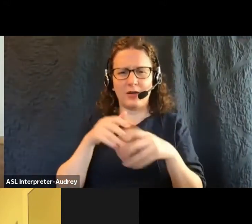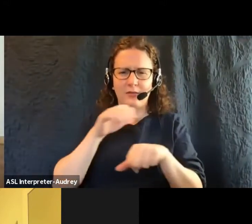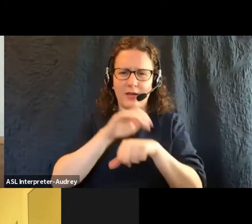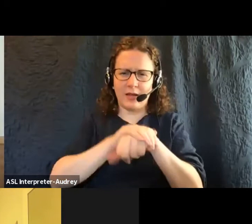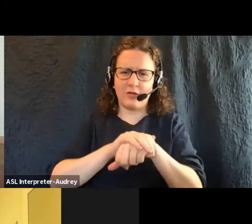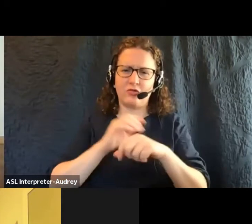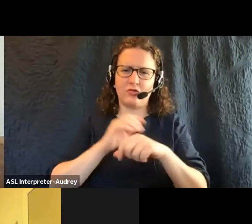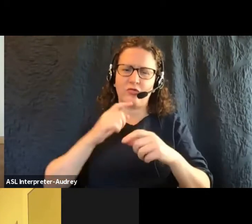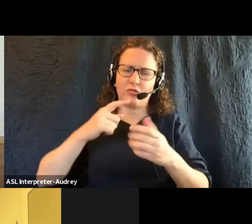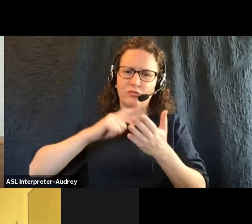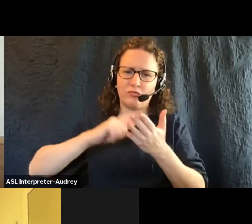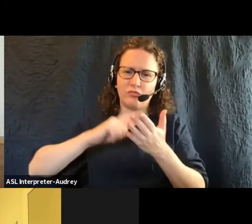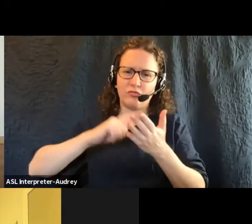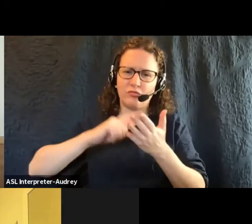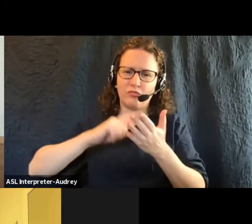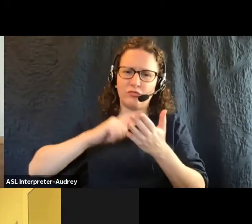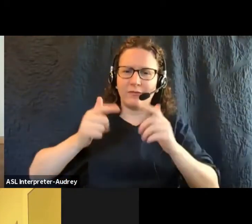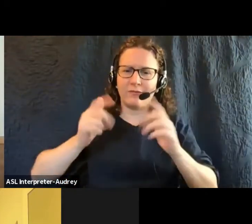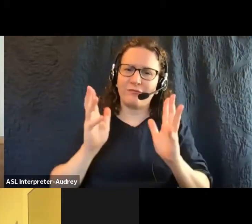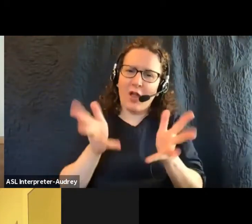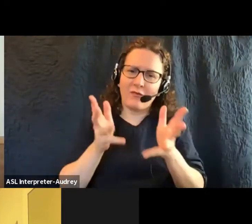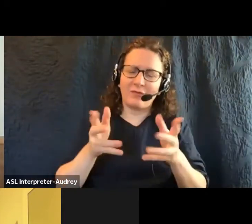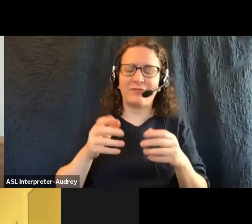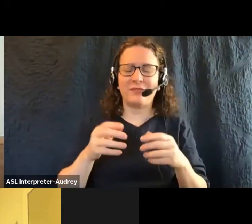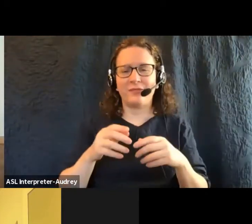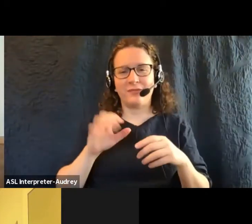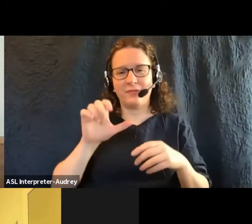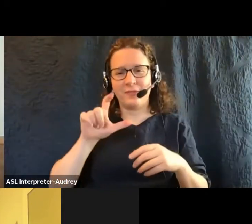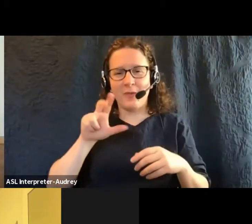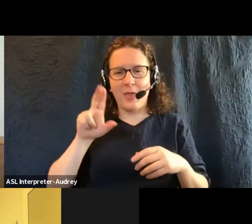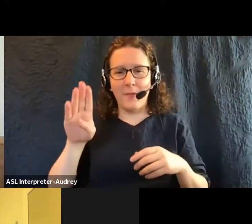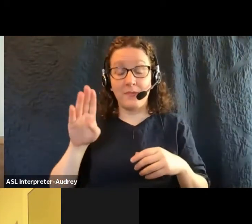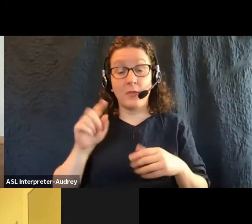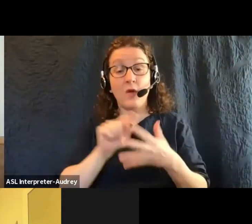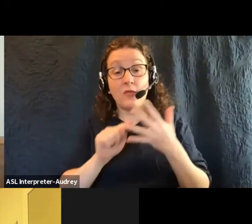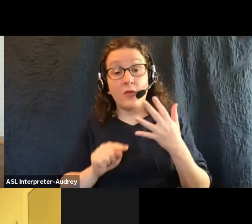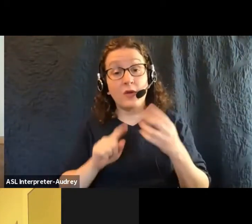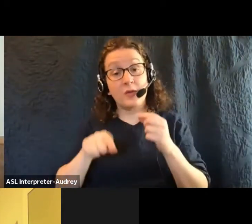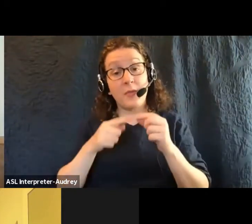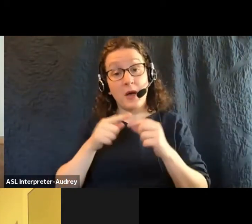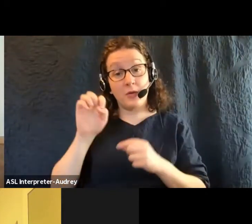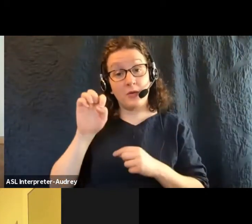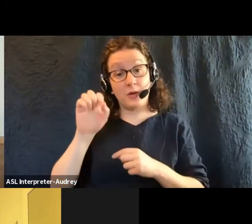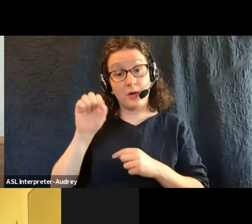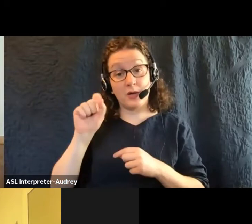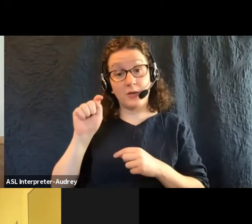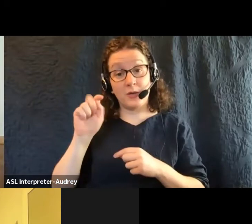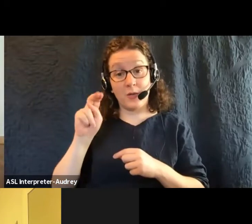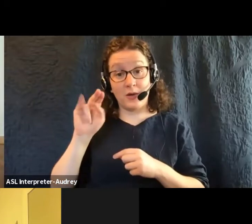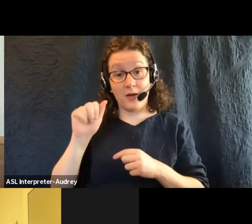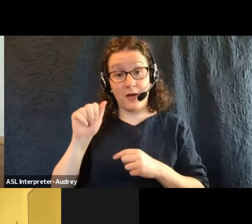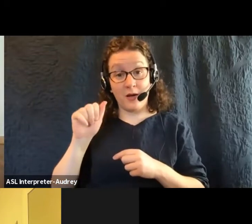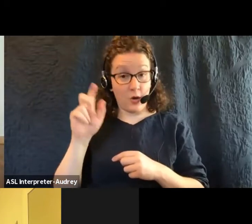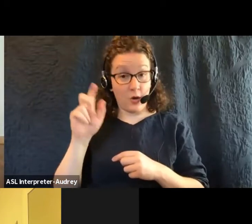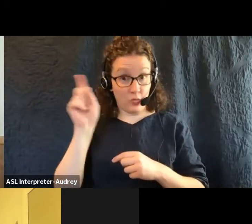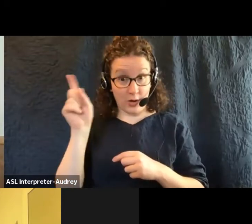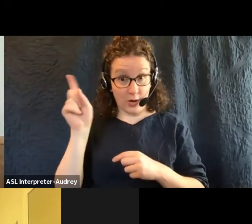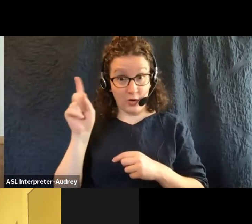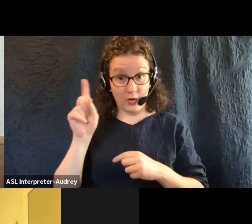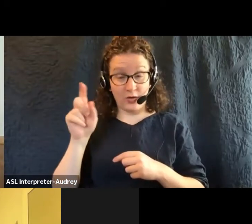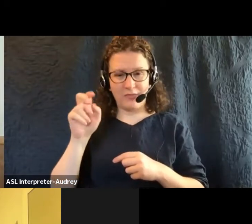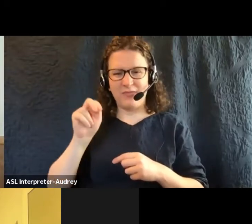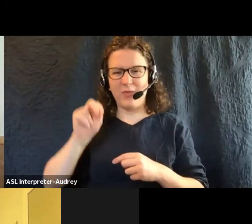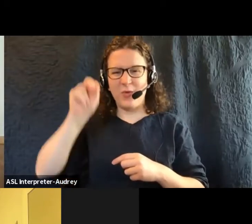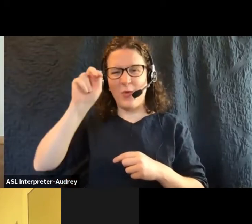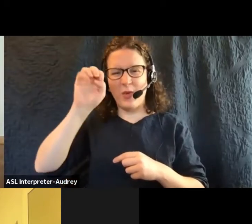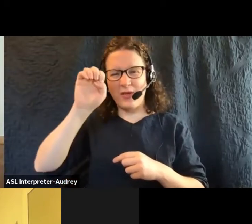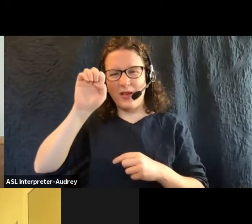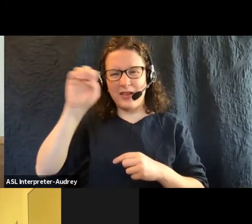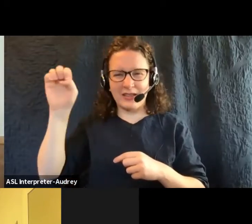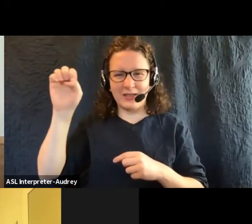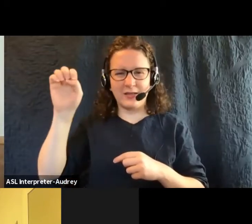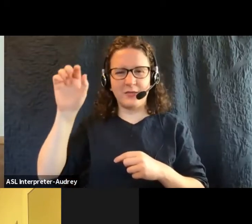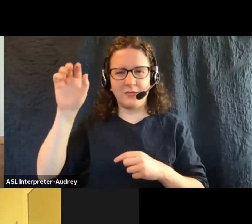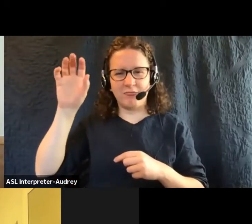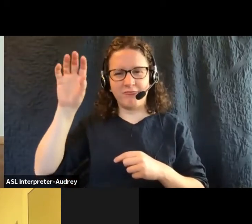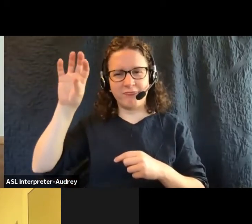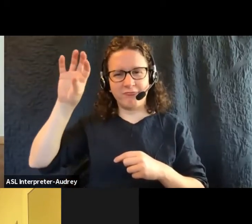Some things about Estonia, it is located in the northeastern Europe, we have about 1.3